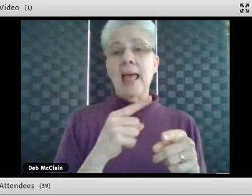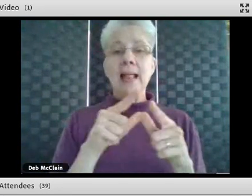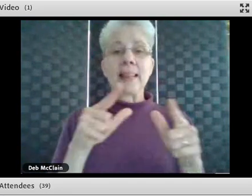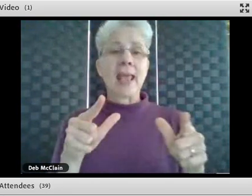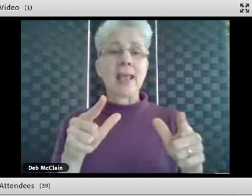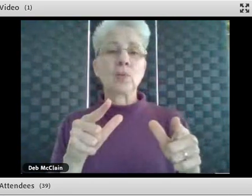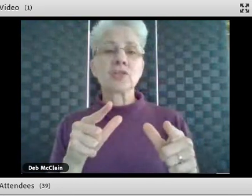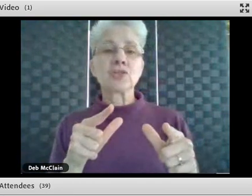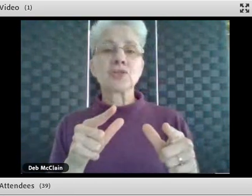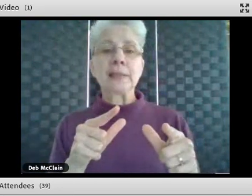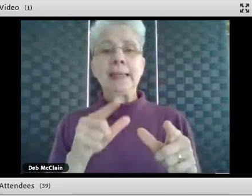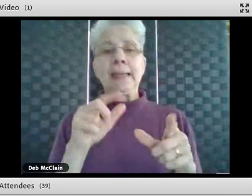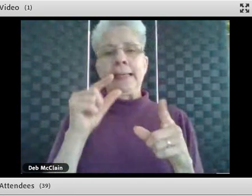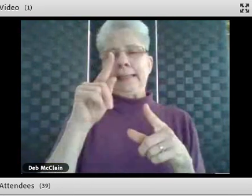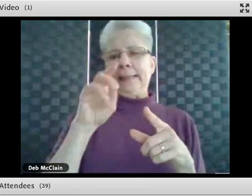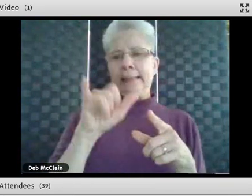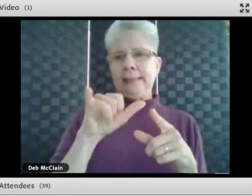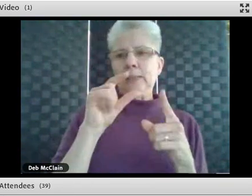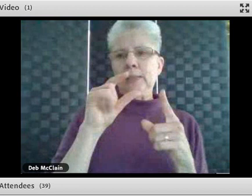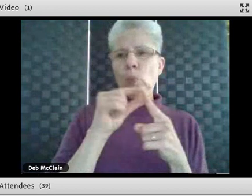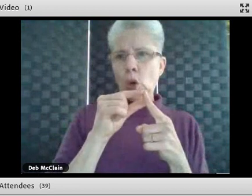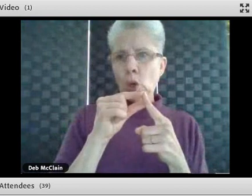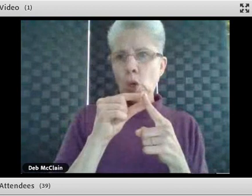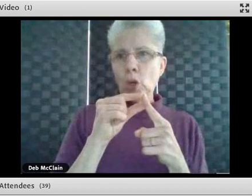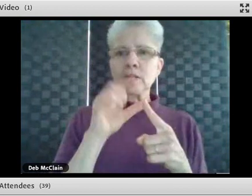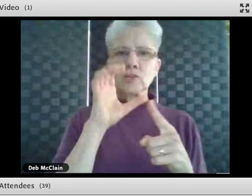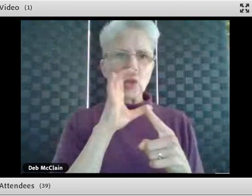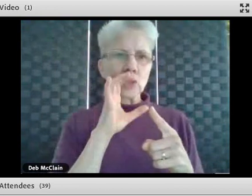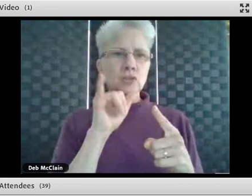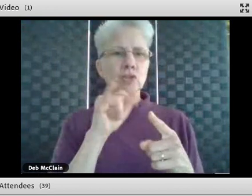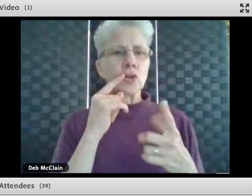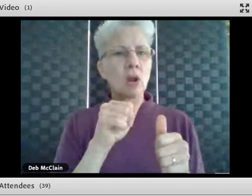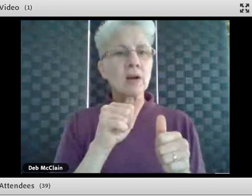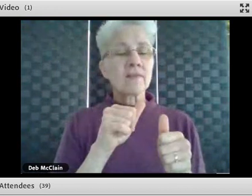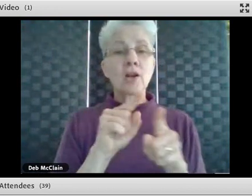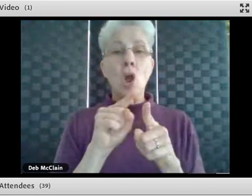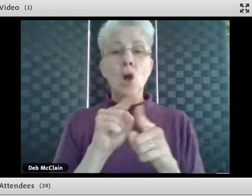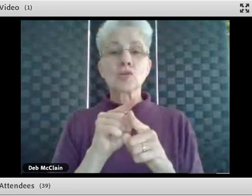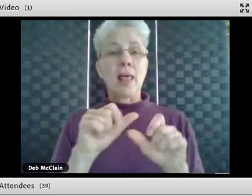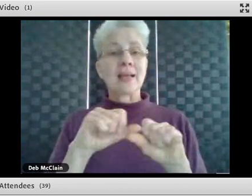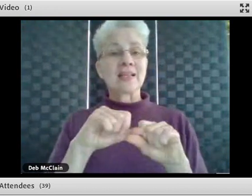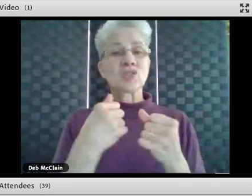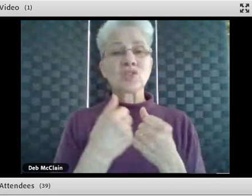non-standardized terms you use to describe resources in addition to, like, social tagging and folksonomies.